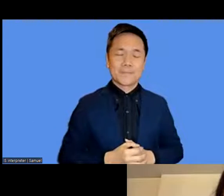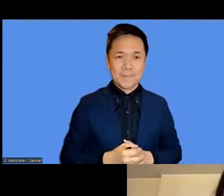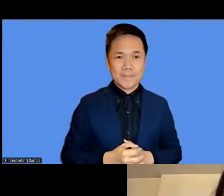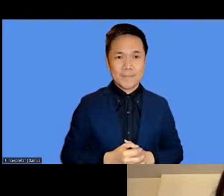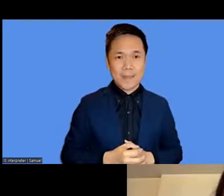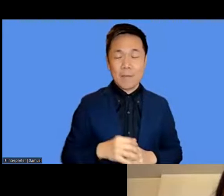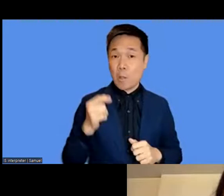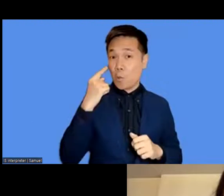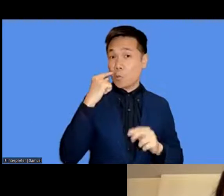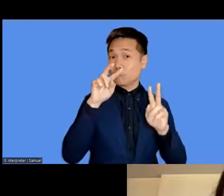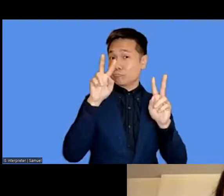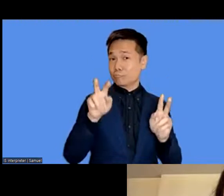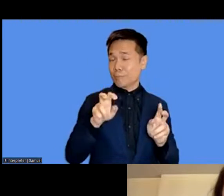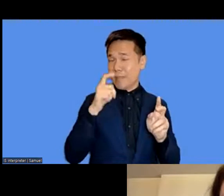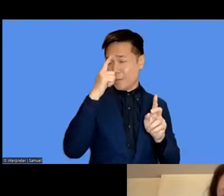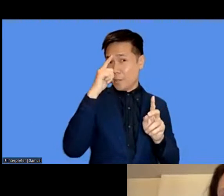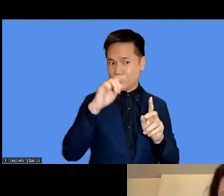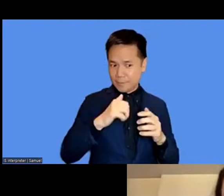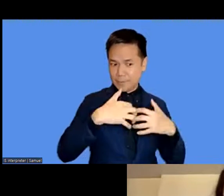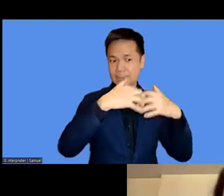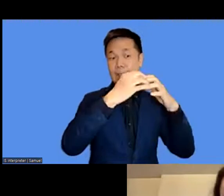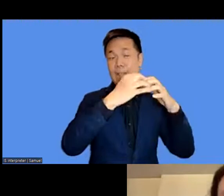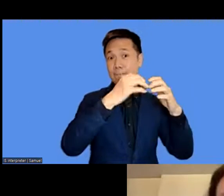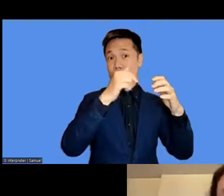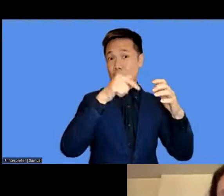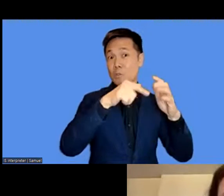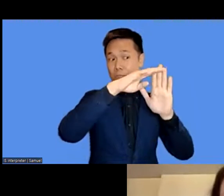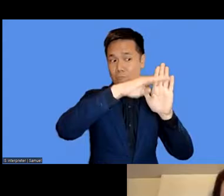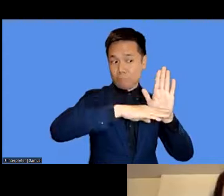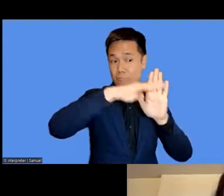about building the new framework and getting buy in for the use of citizen generated data.